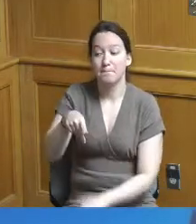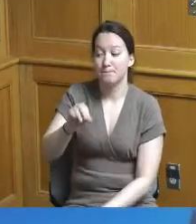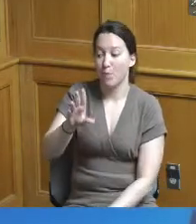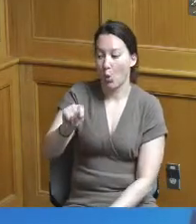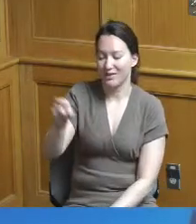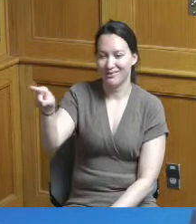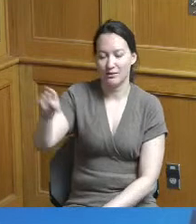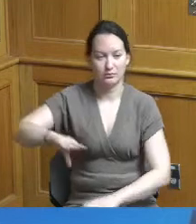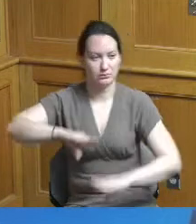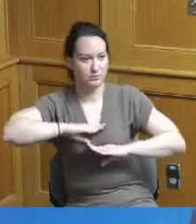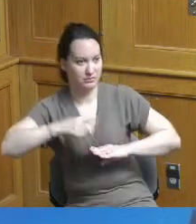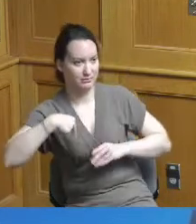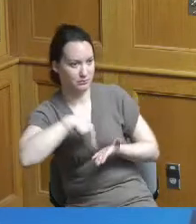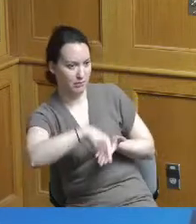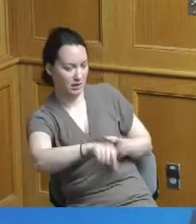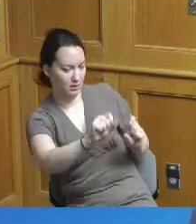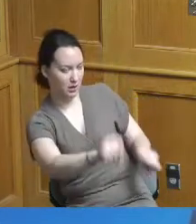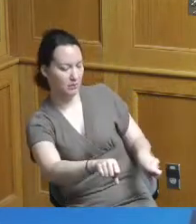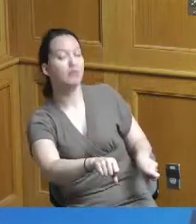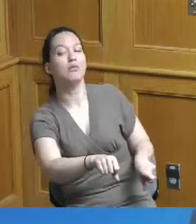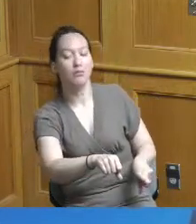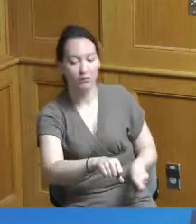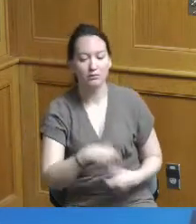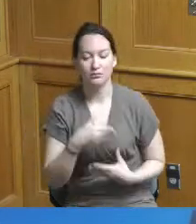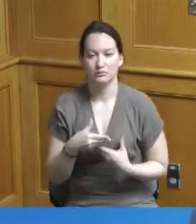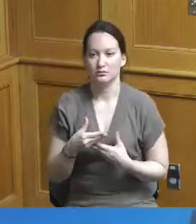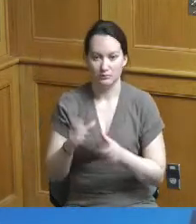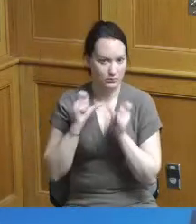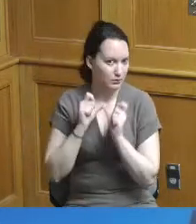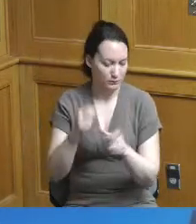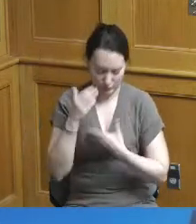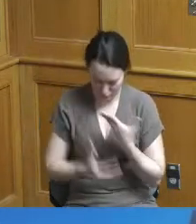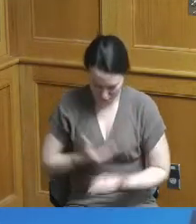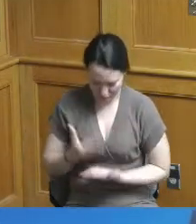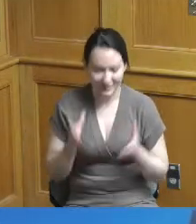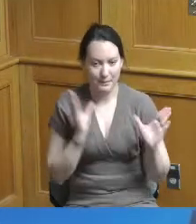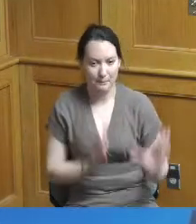can satisfy that obligation and we can move on with the rest of the planning of the of the